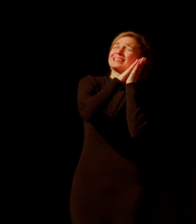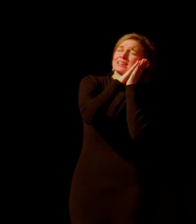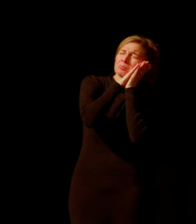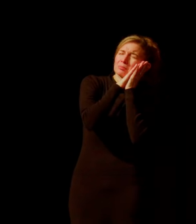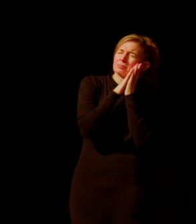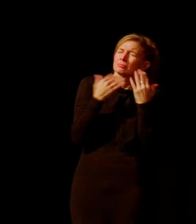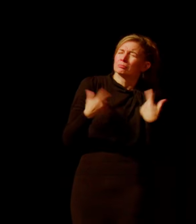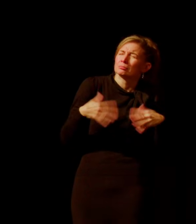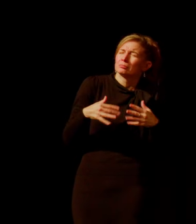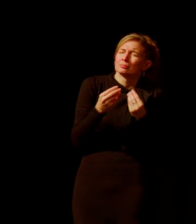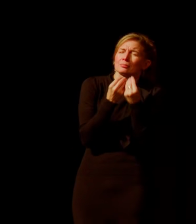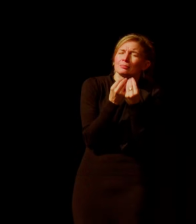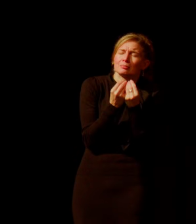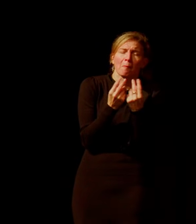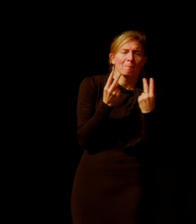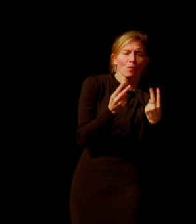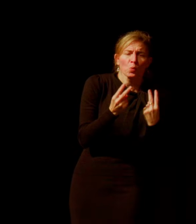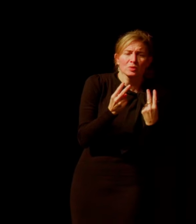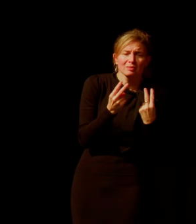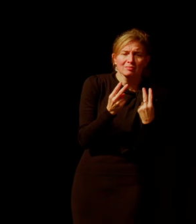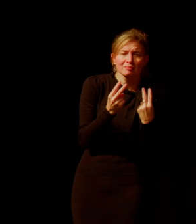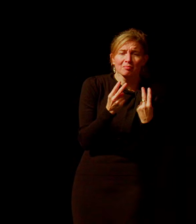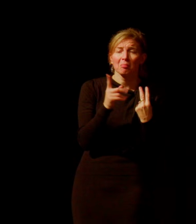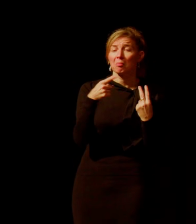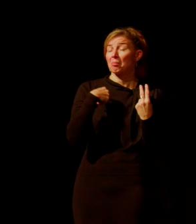what was I saying about my self-worth to the world?